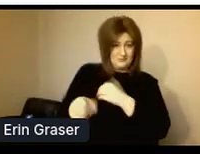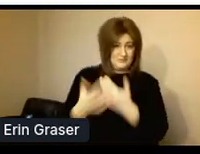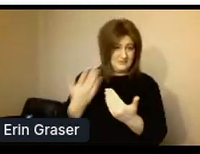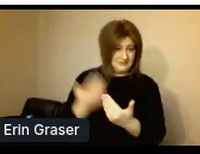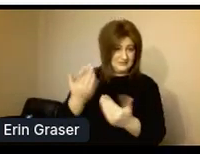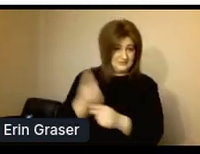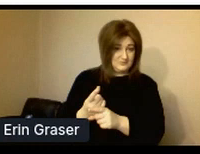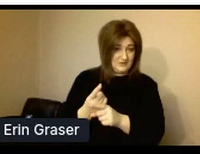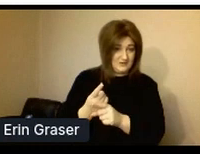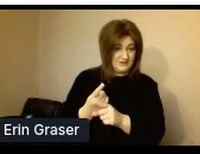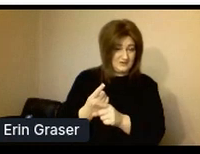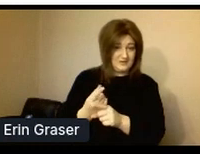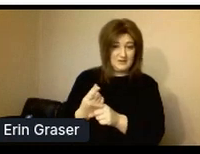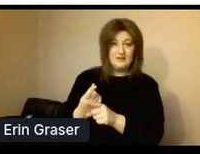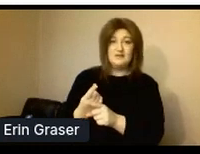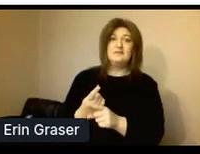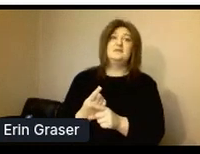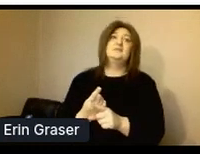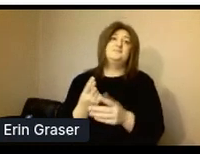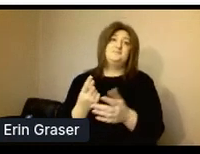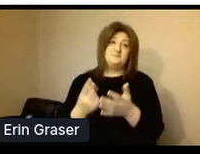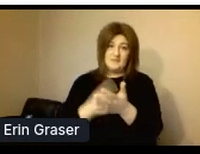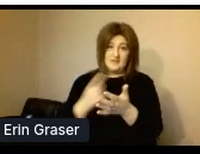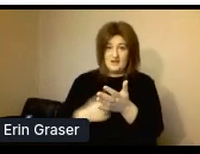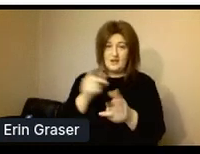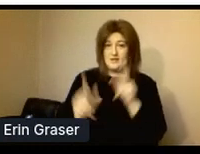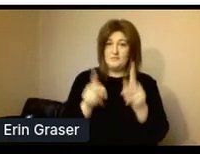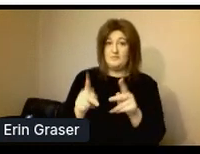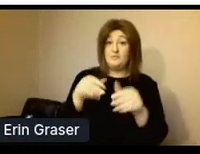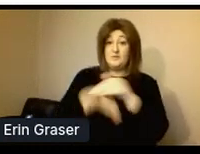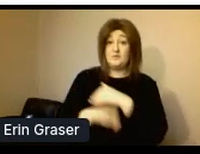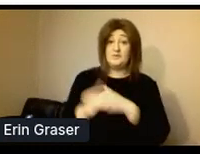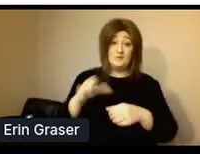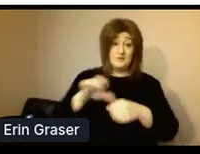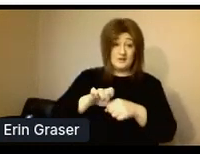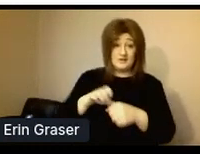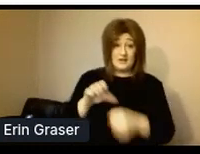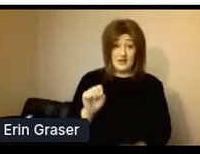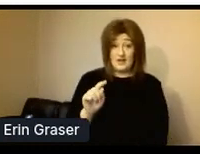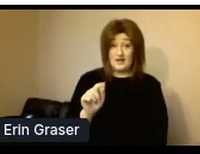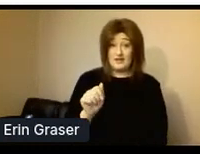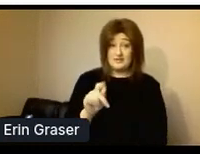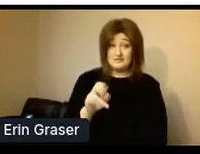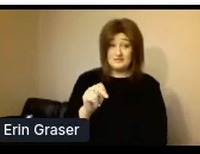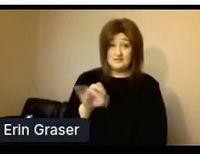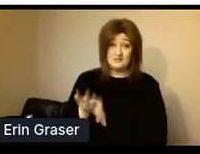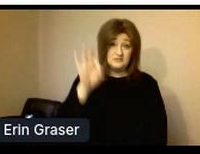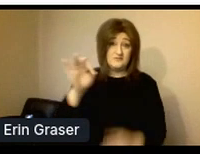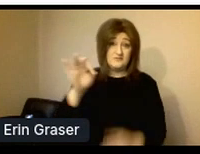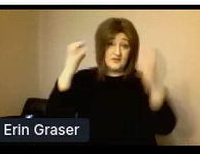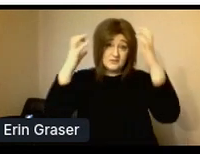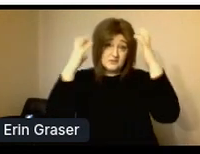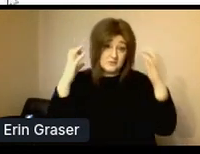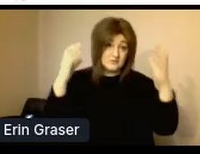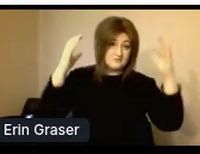I mean, sometimes people can go to the gas station and find hair products.